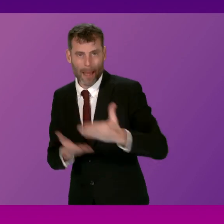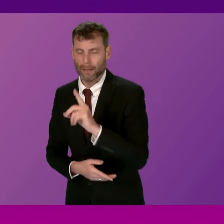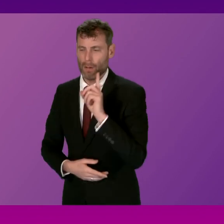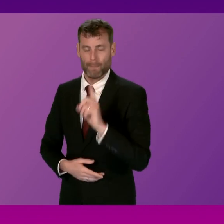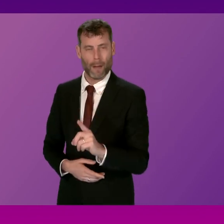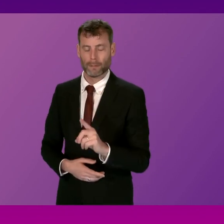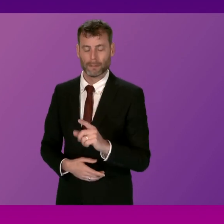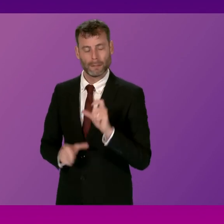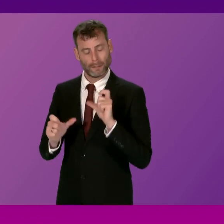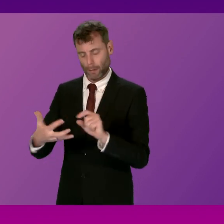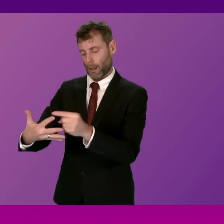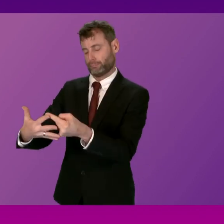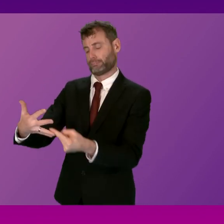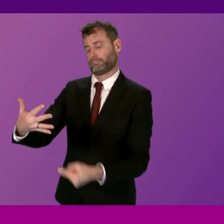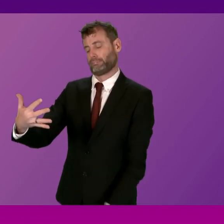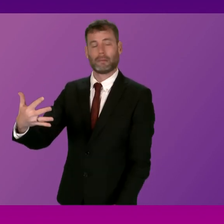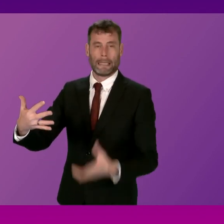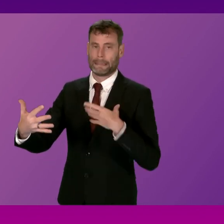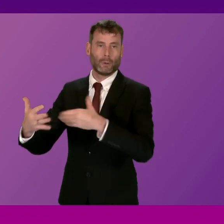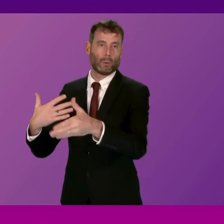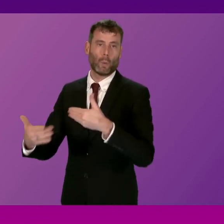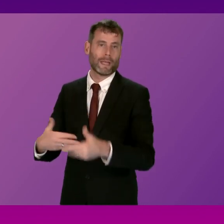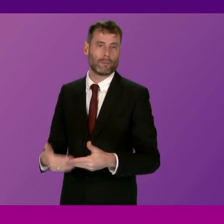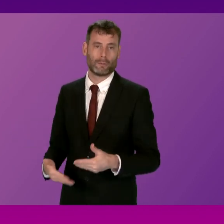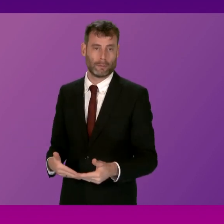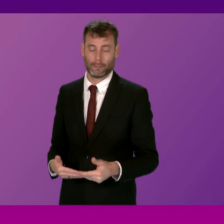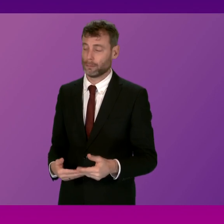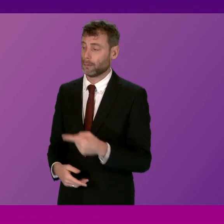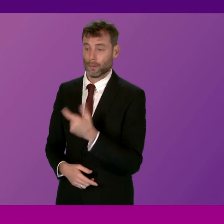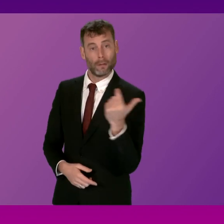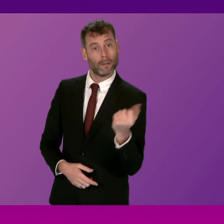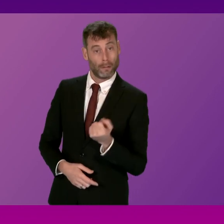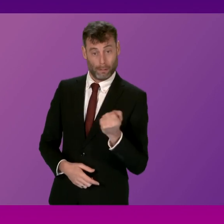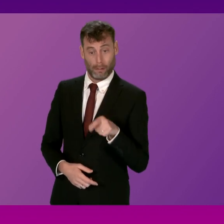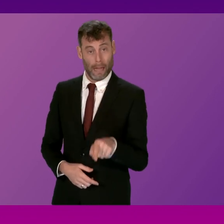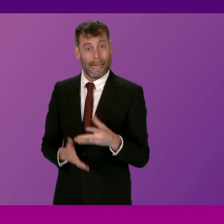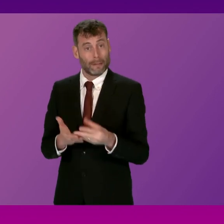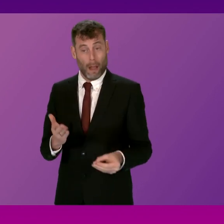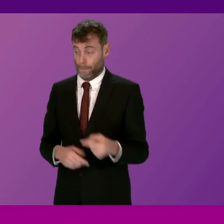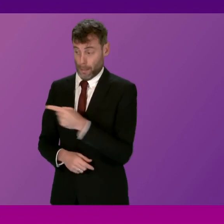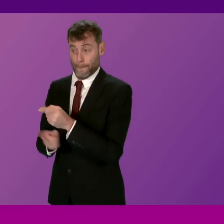For example, when it comes to social security—the minister referenced a lot of this in her remarks—we